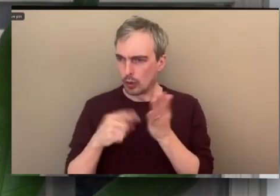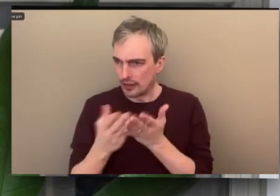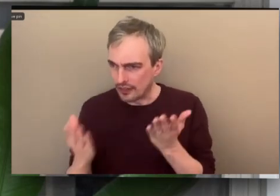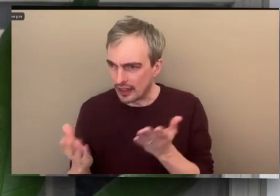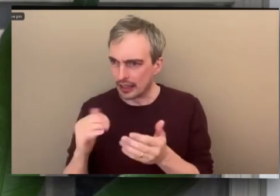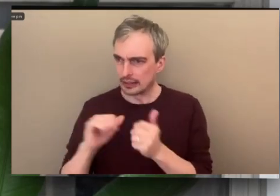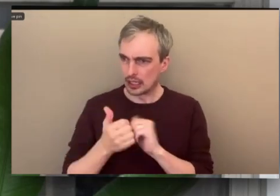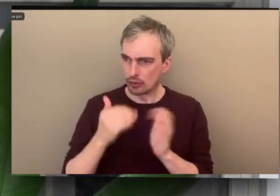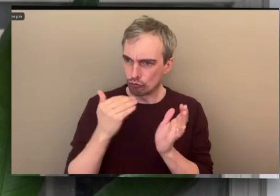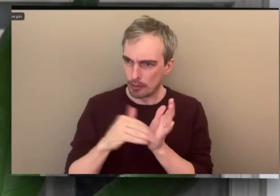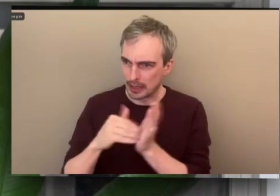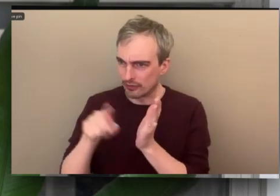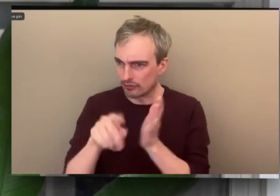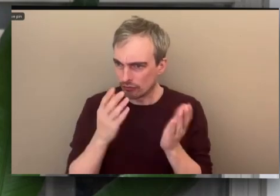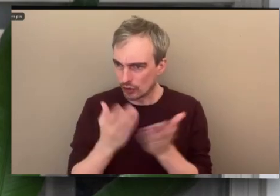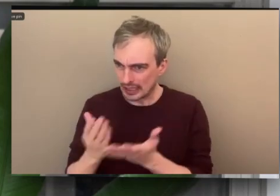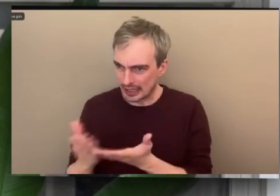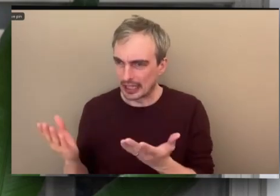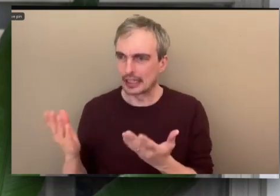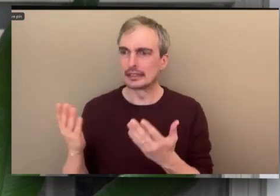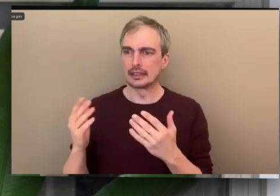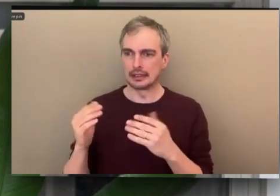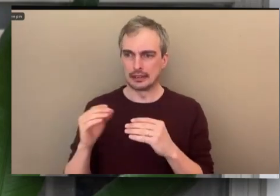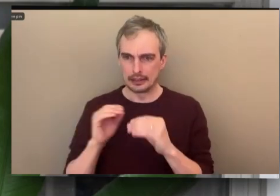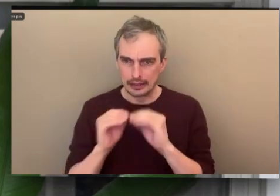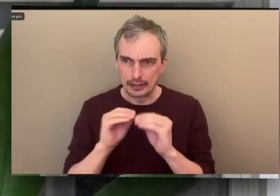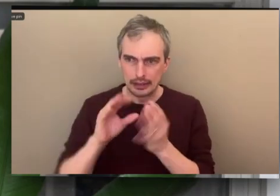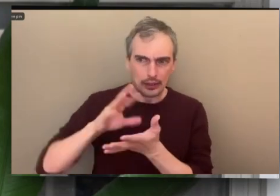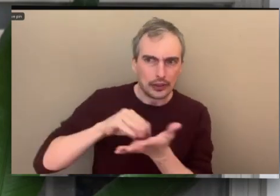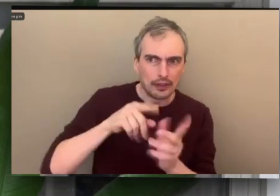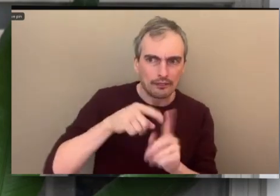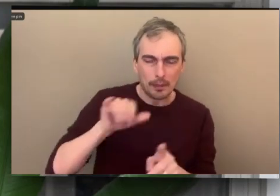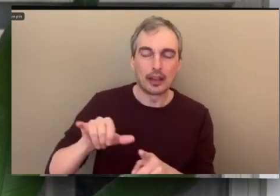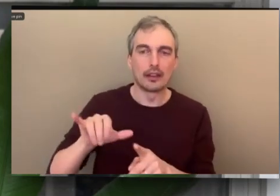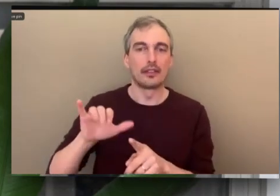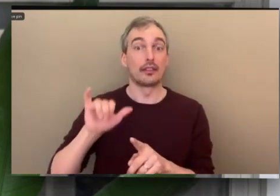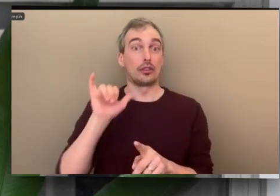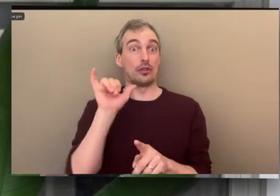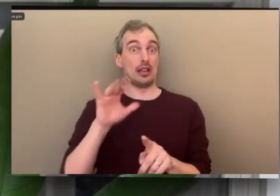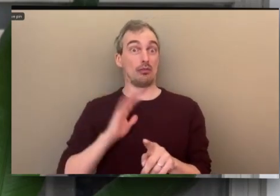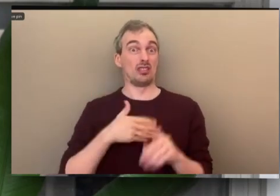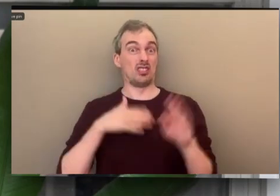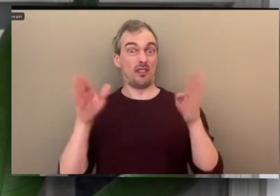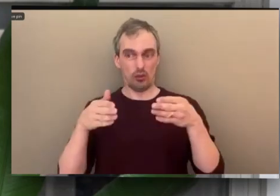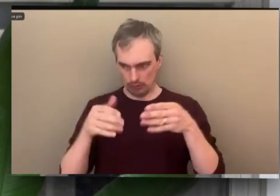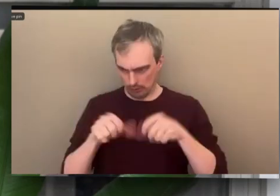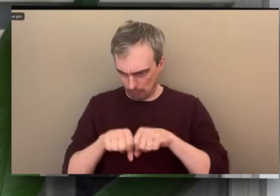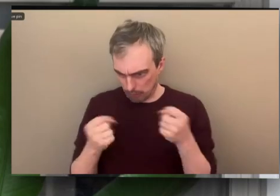And it was... I would say... Part of it maybe was a little grassroots. We have a great ERG team at Verizon. A lot of